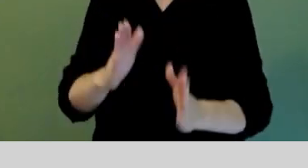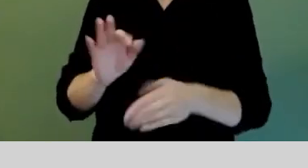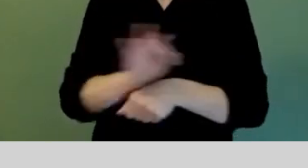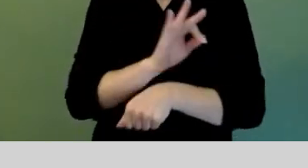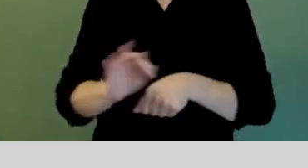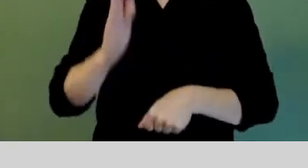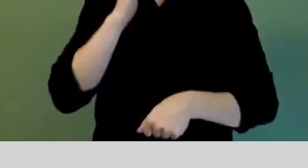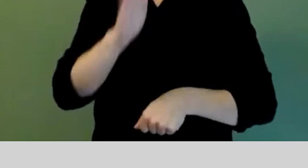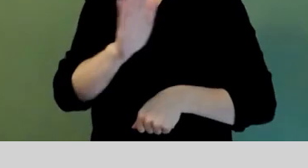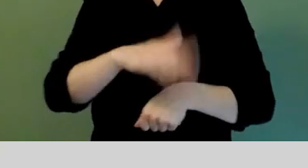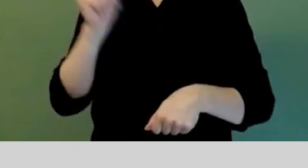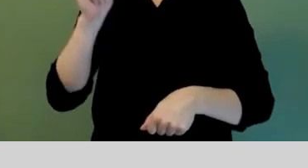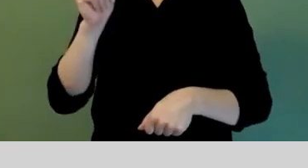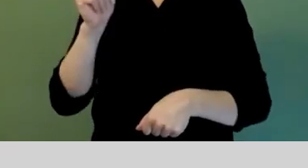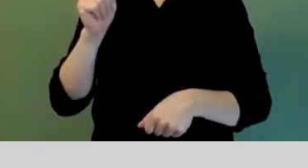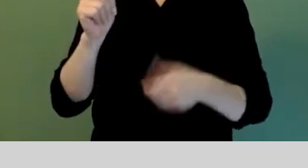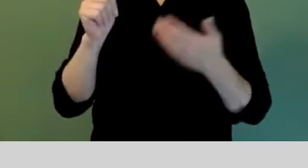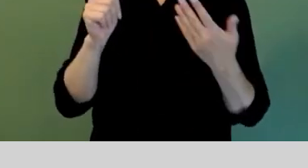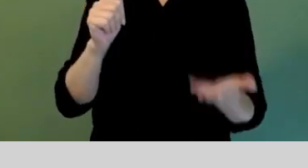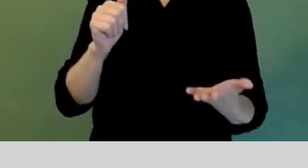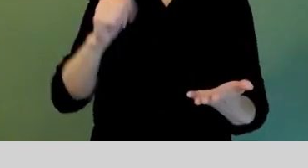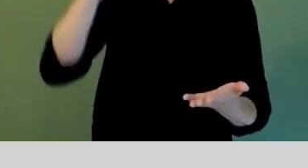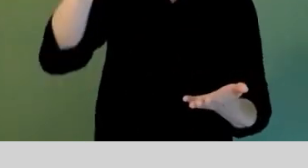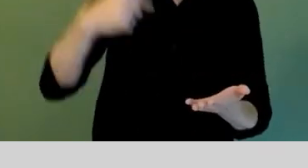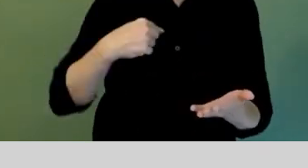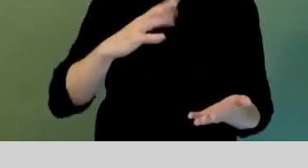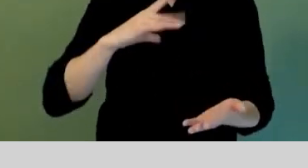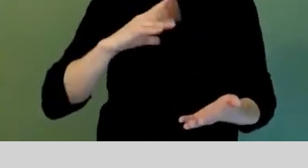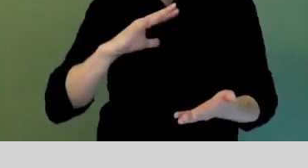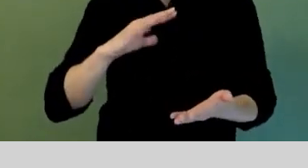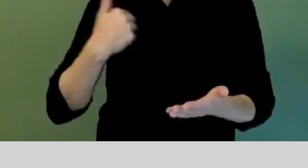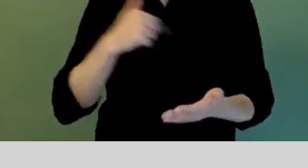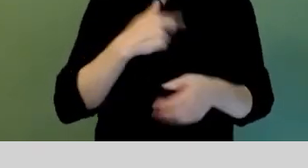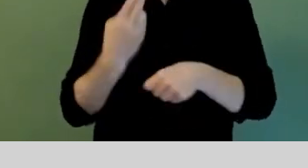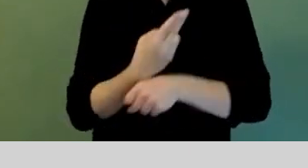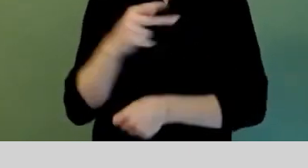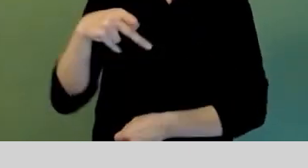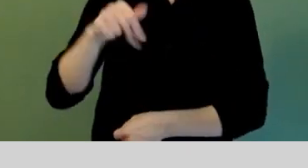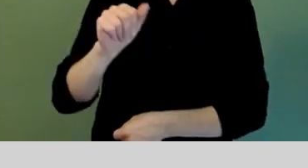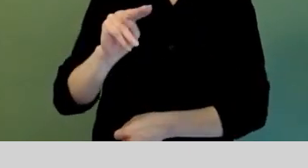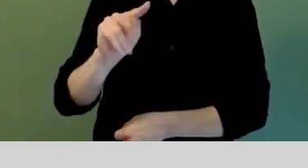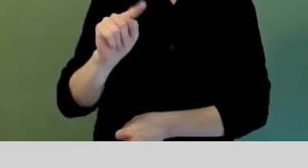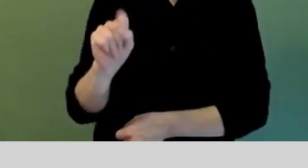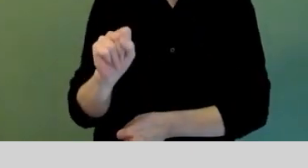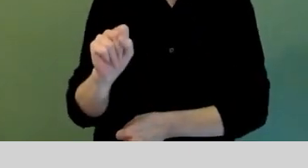And it's closest to home for me and how it's used in Pants which uses a rule registry